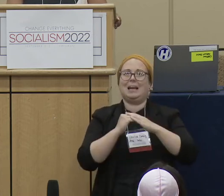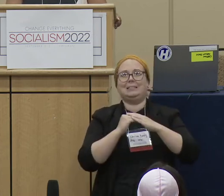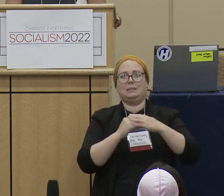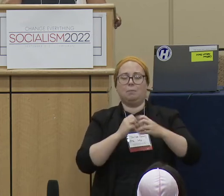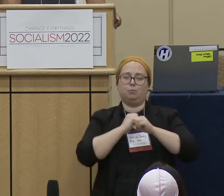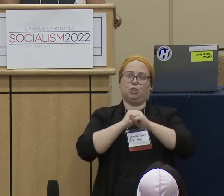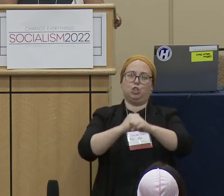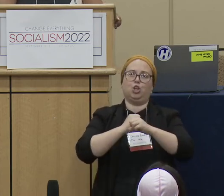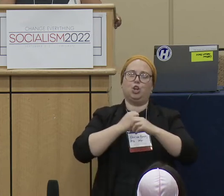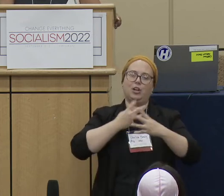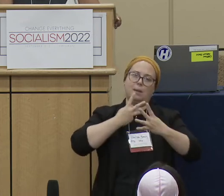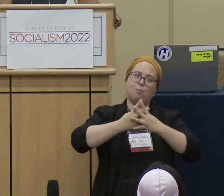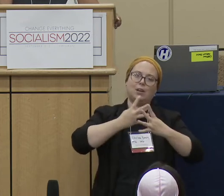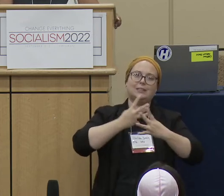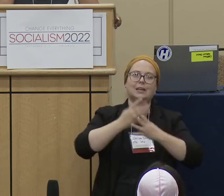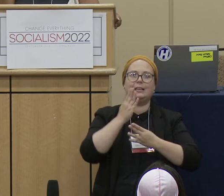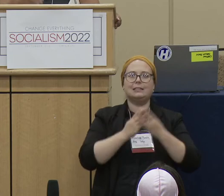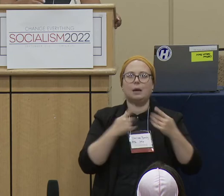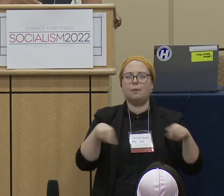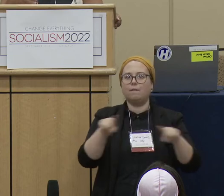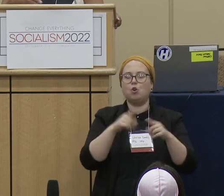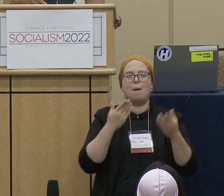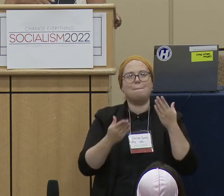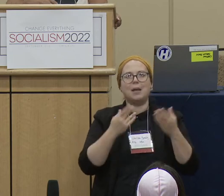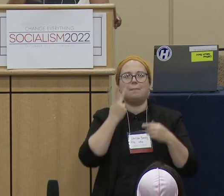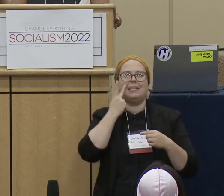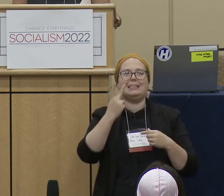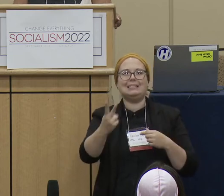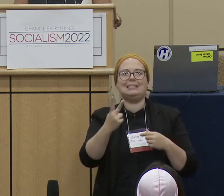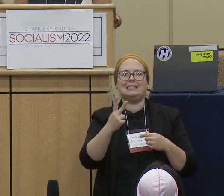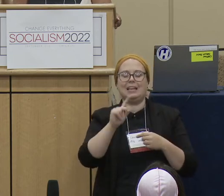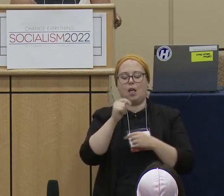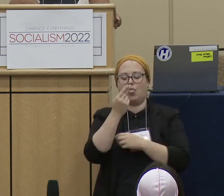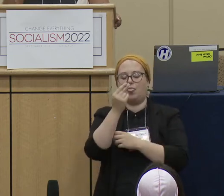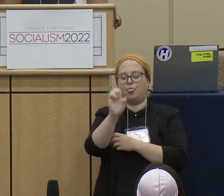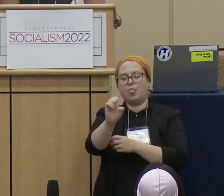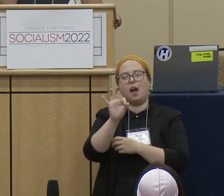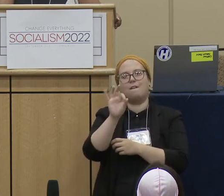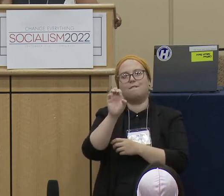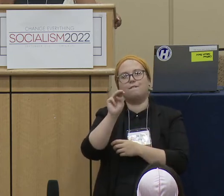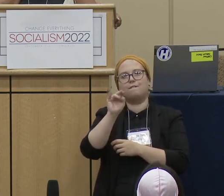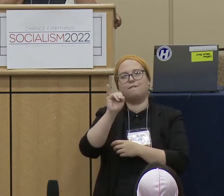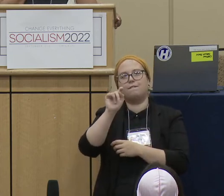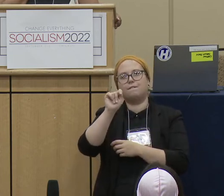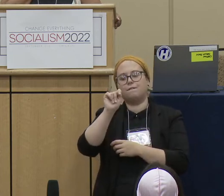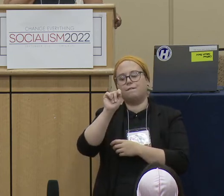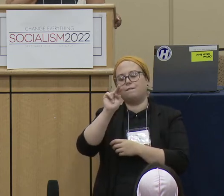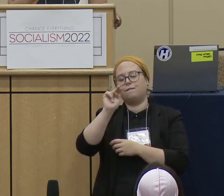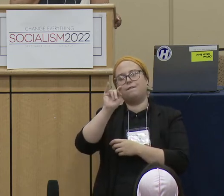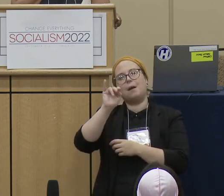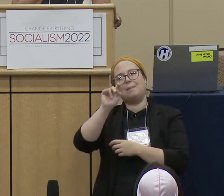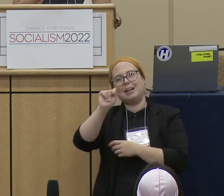groups, labor organizations, and maximum security prisons, literally. Some of you may have seen the feminist in Feminist